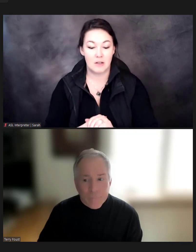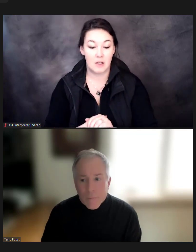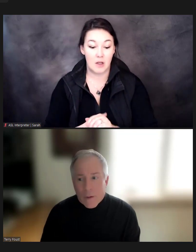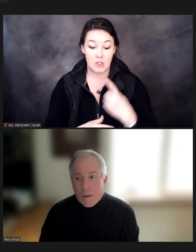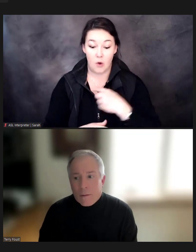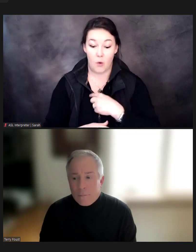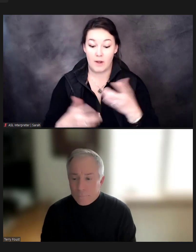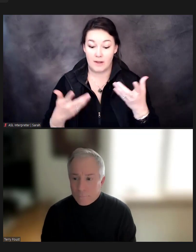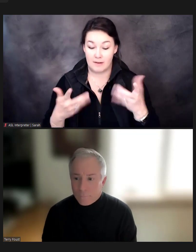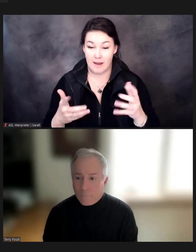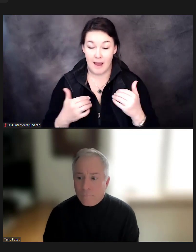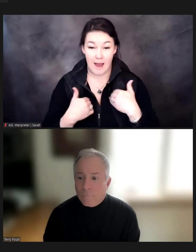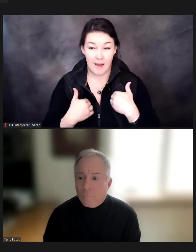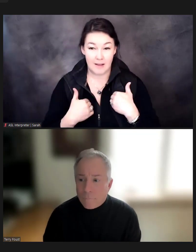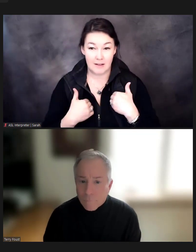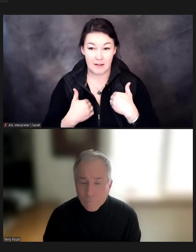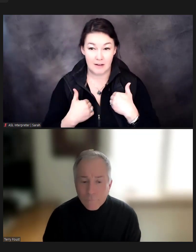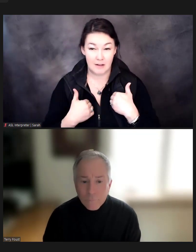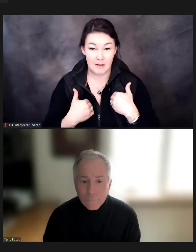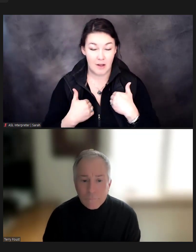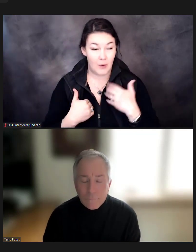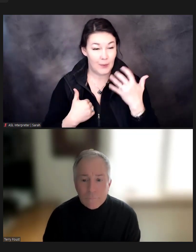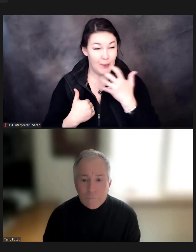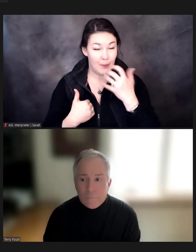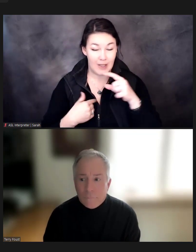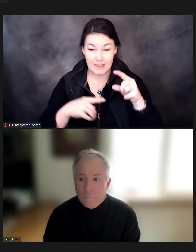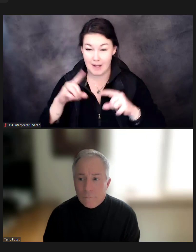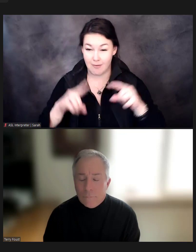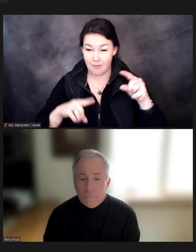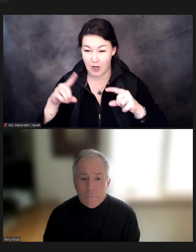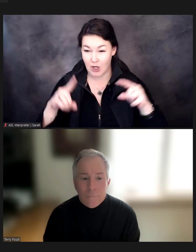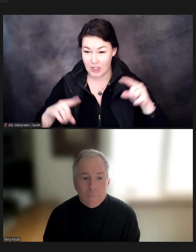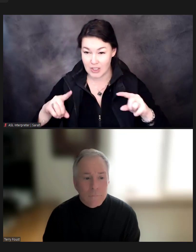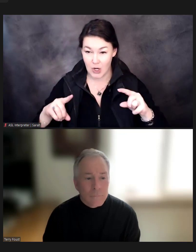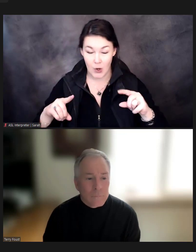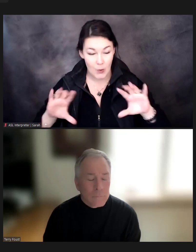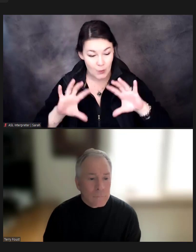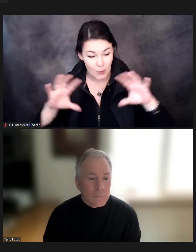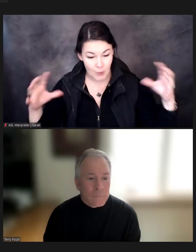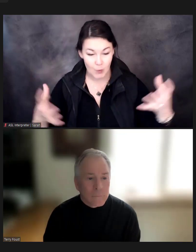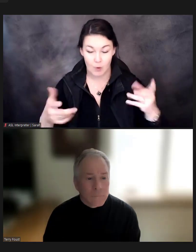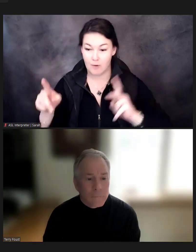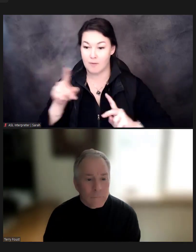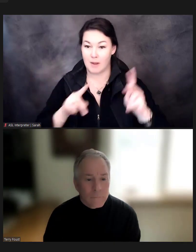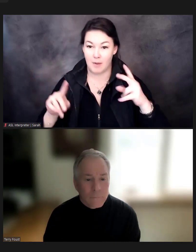So, we had quite a diverse set of people who have registered for